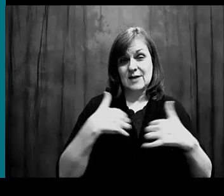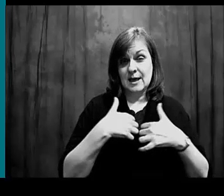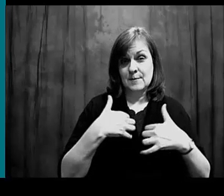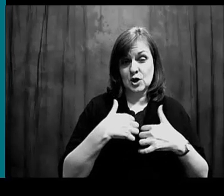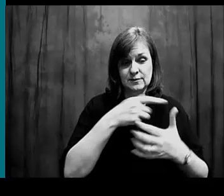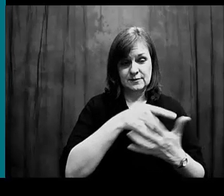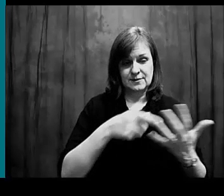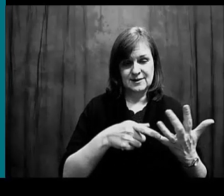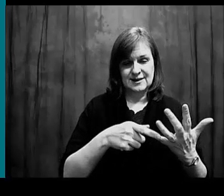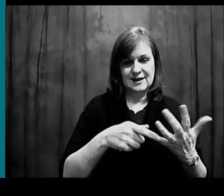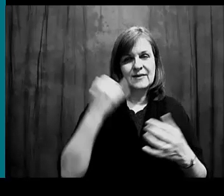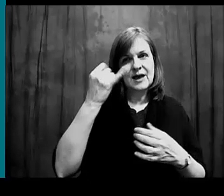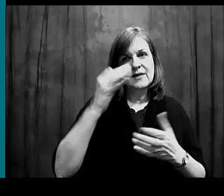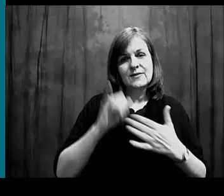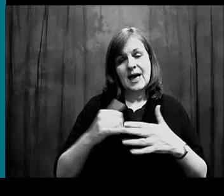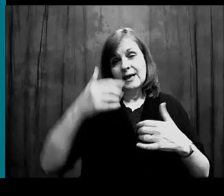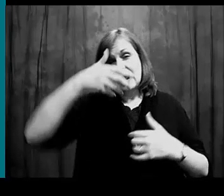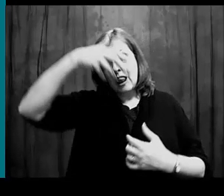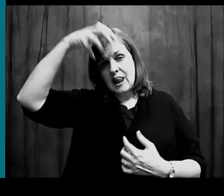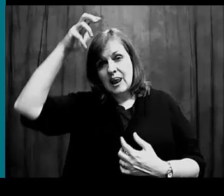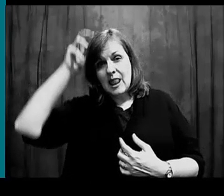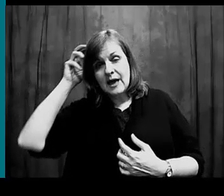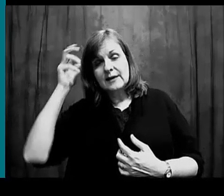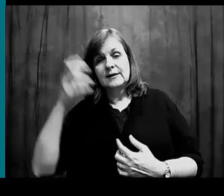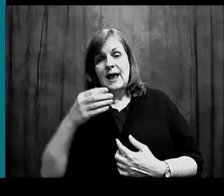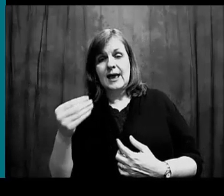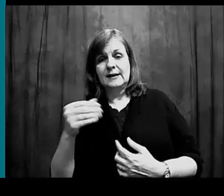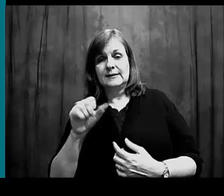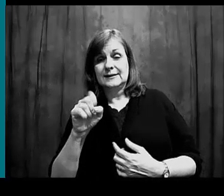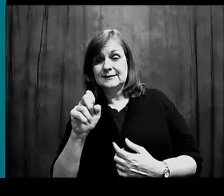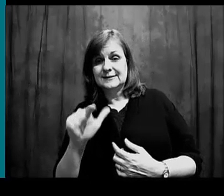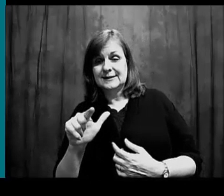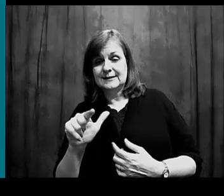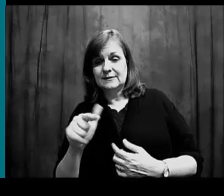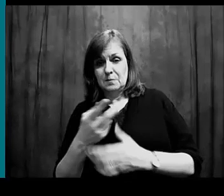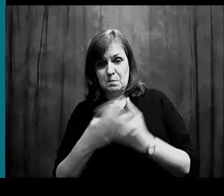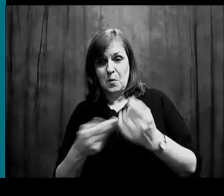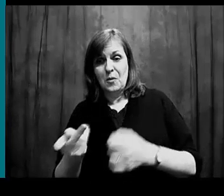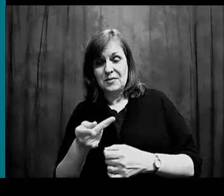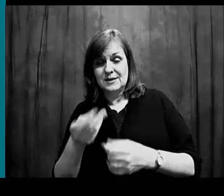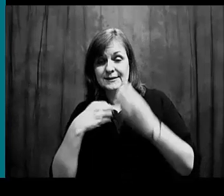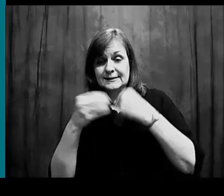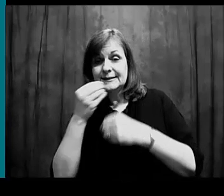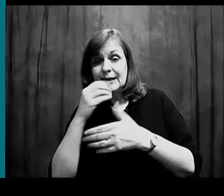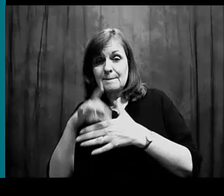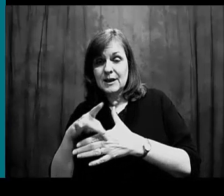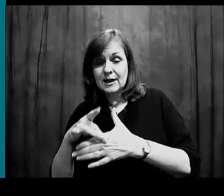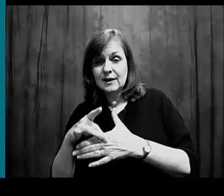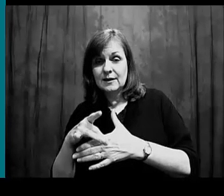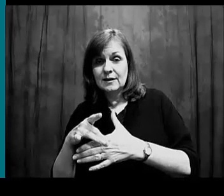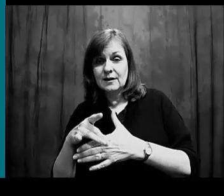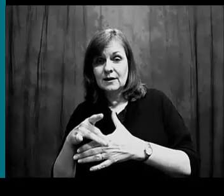the idea that a lion and a seal which are both carnivores we see here